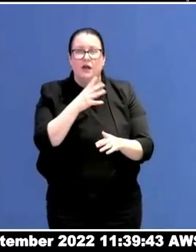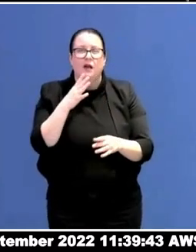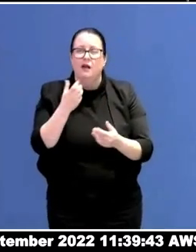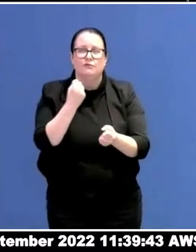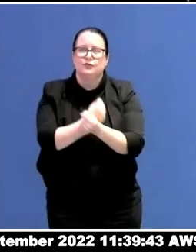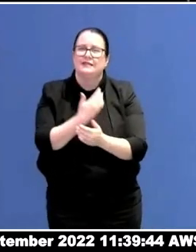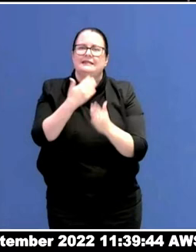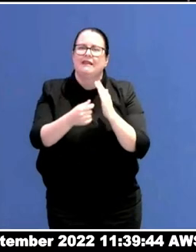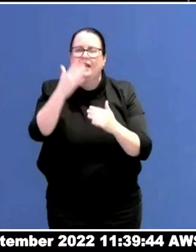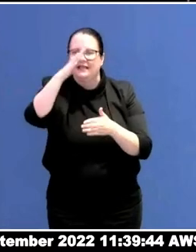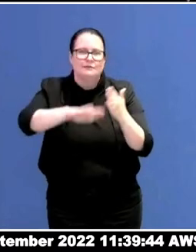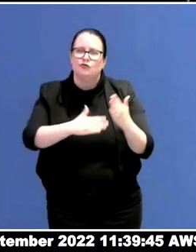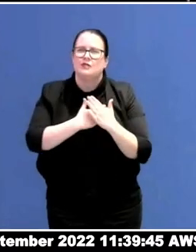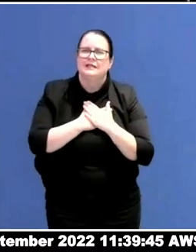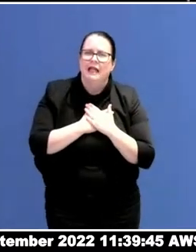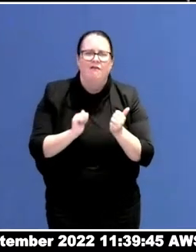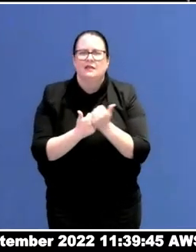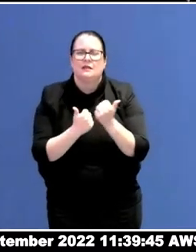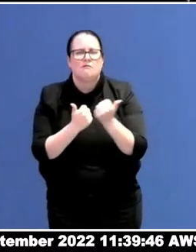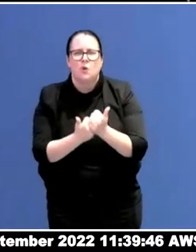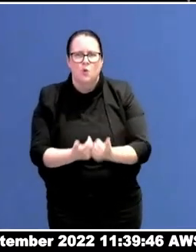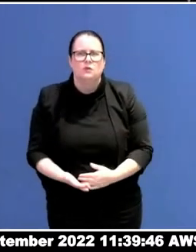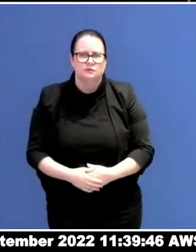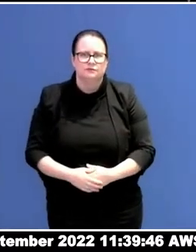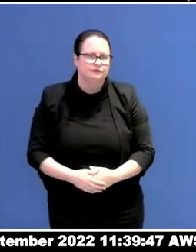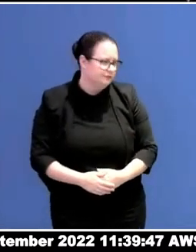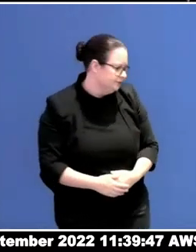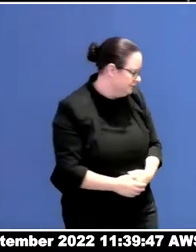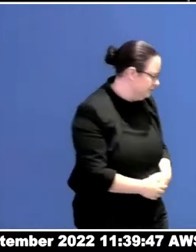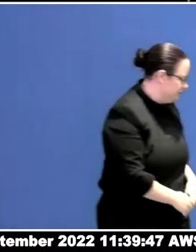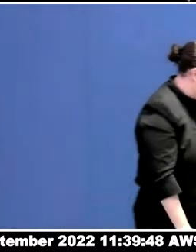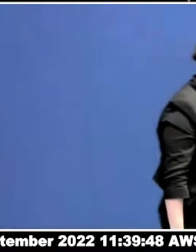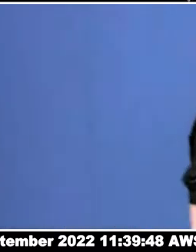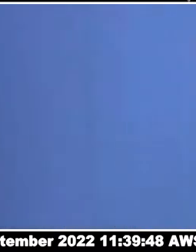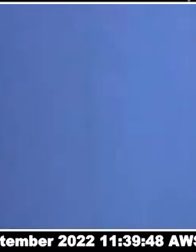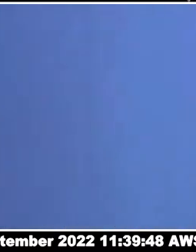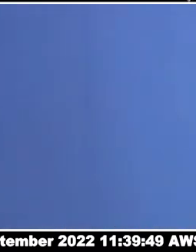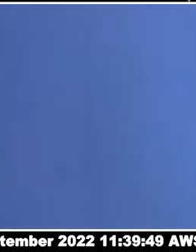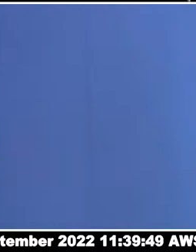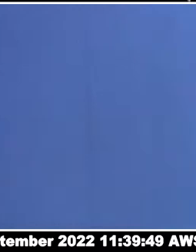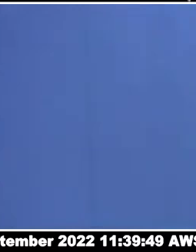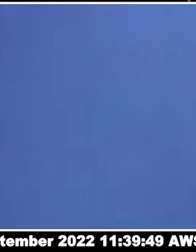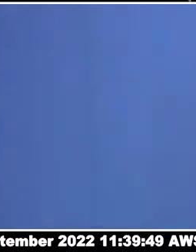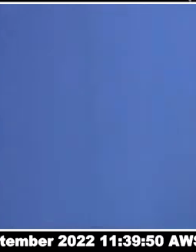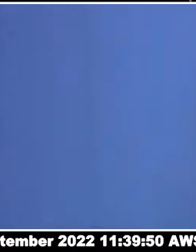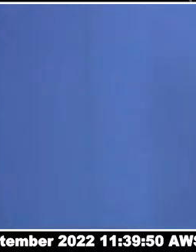Sorry, can I just - sorry, Ms McMahon, I just would like to ask Ms Krakouer a